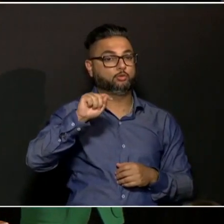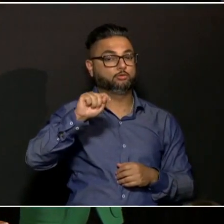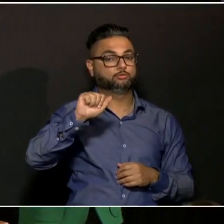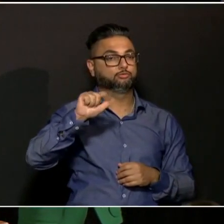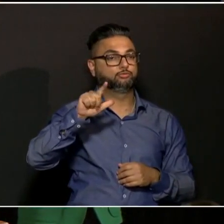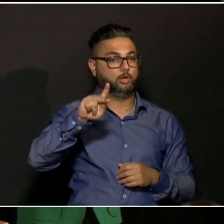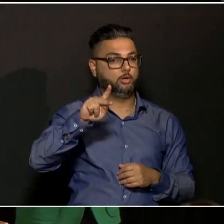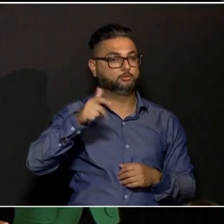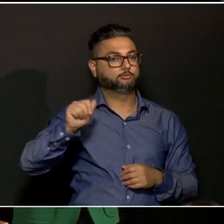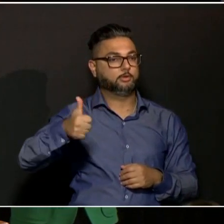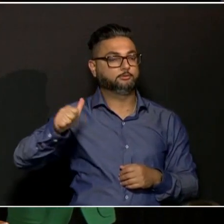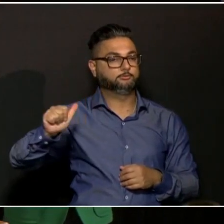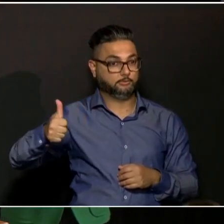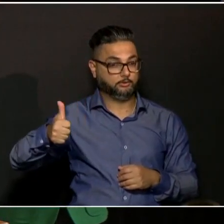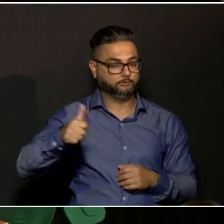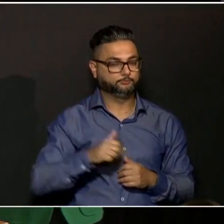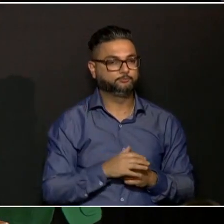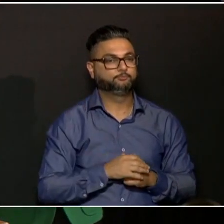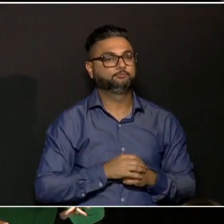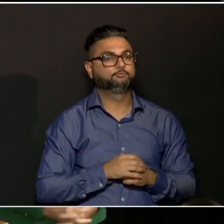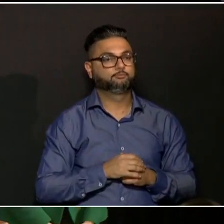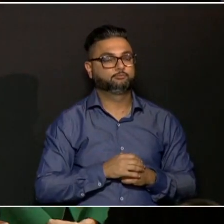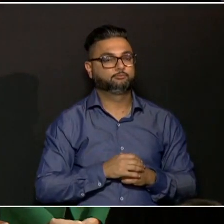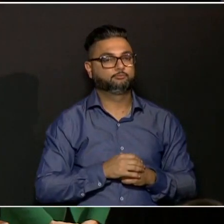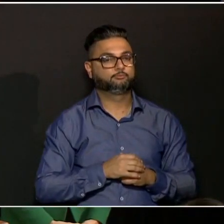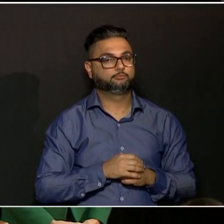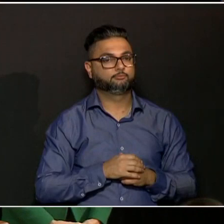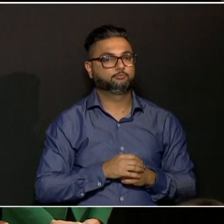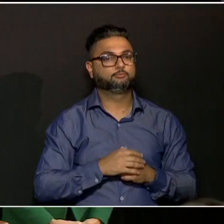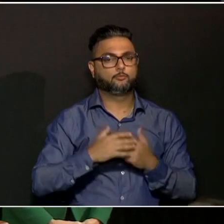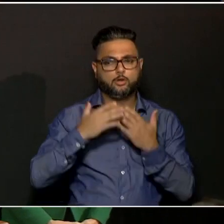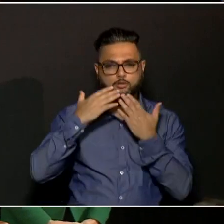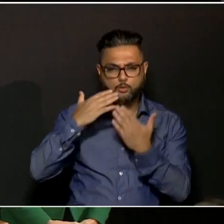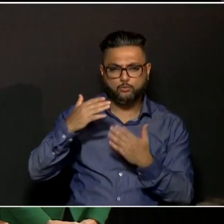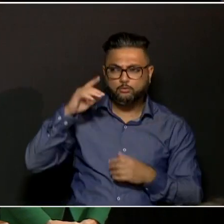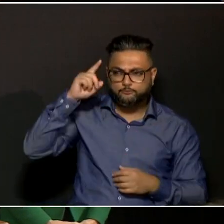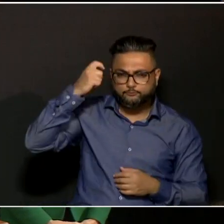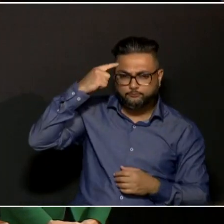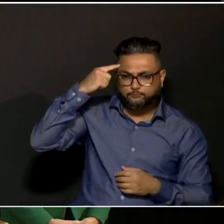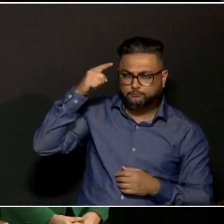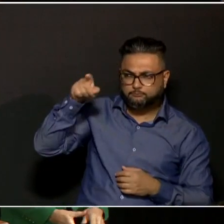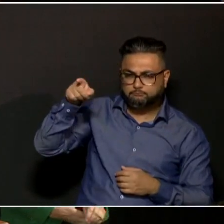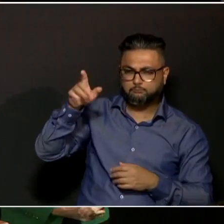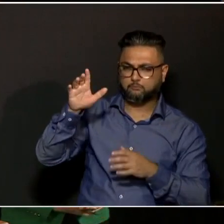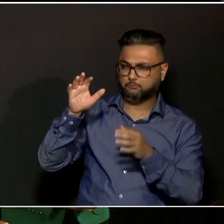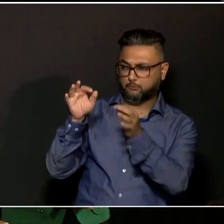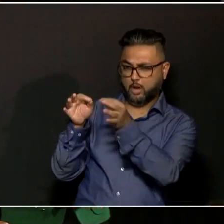Please, go ahead. Thank you very much, Premier